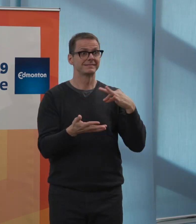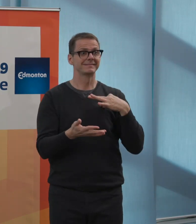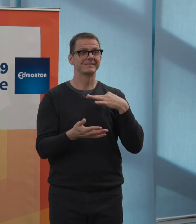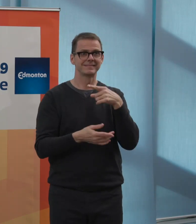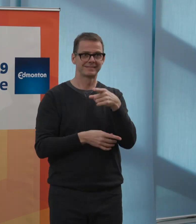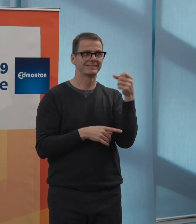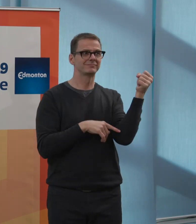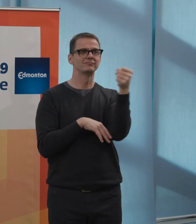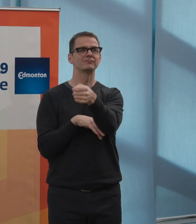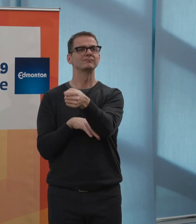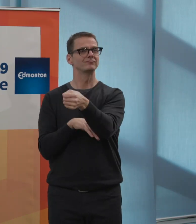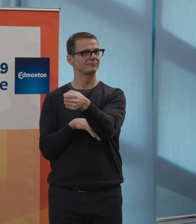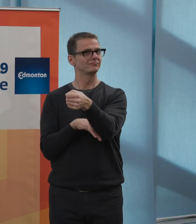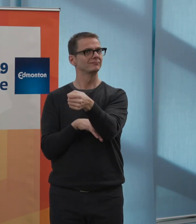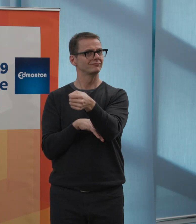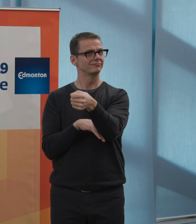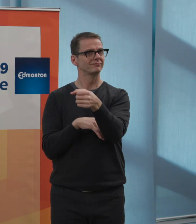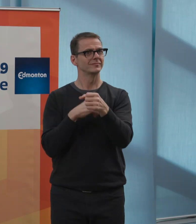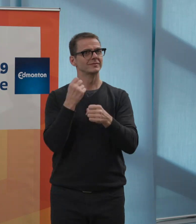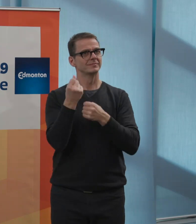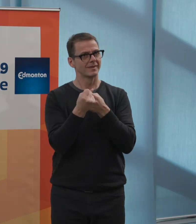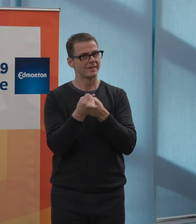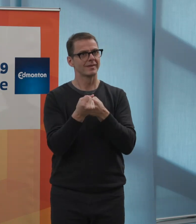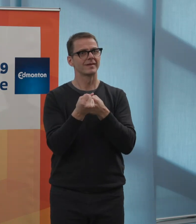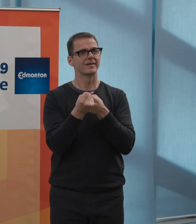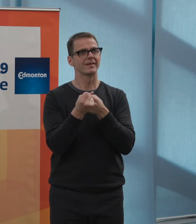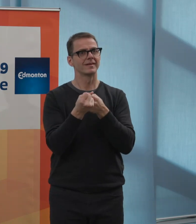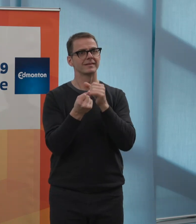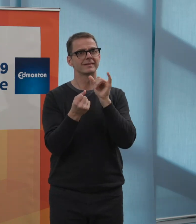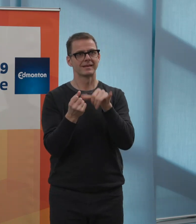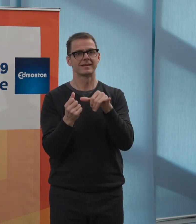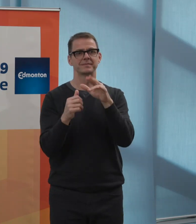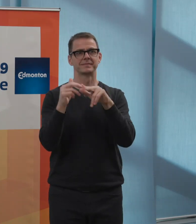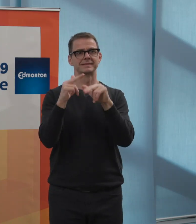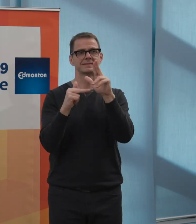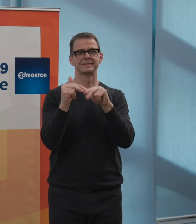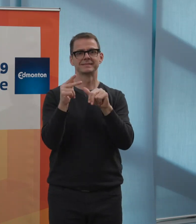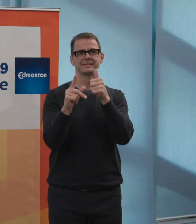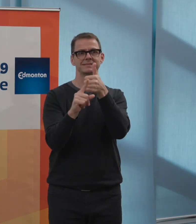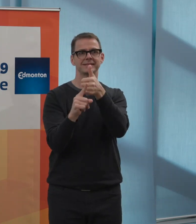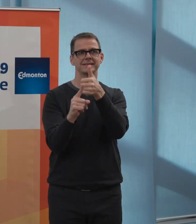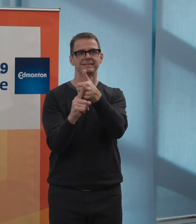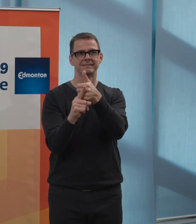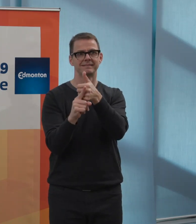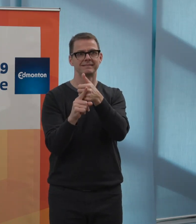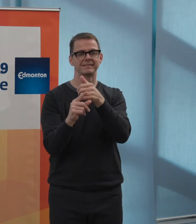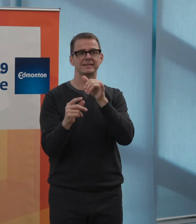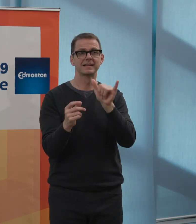have specific numbers at this point in time but letting folks know that it's an